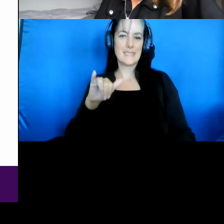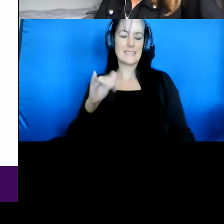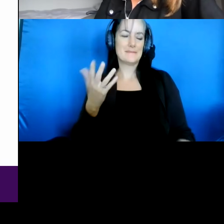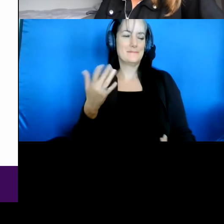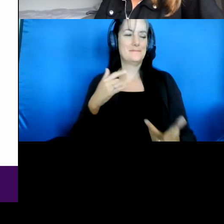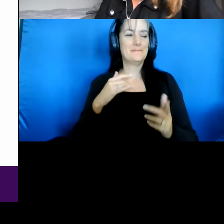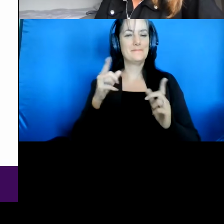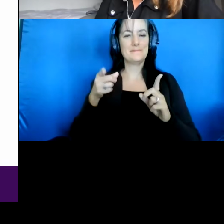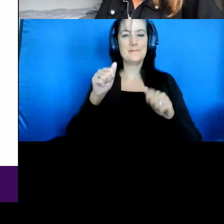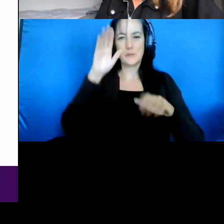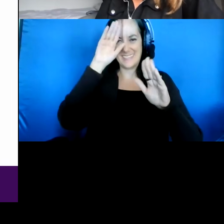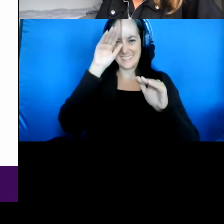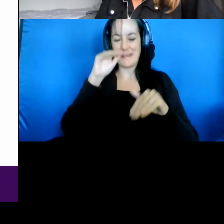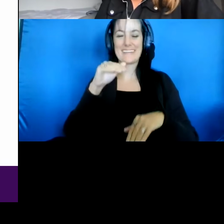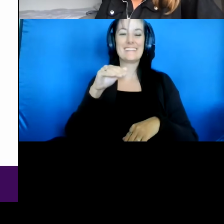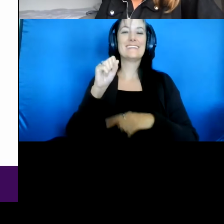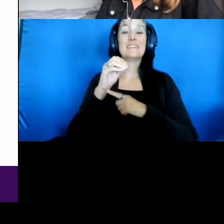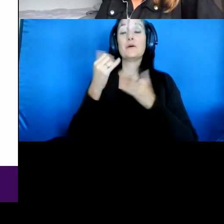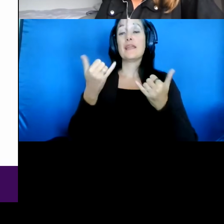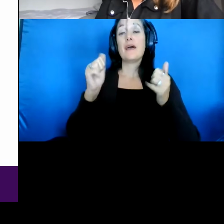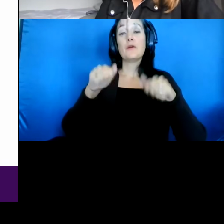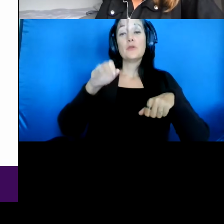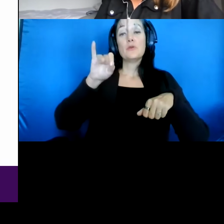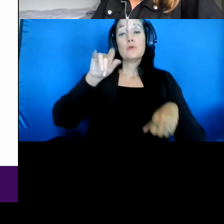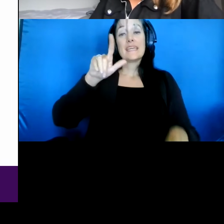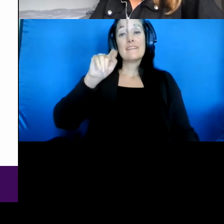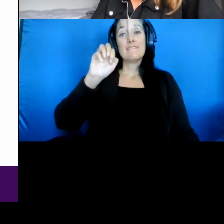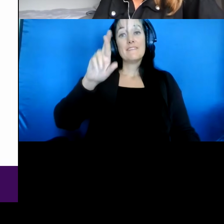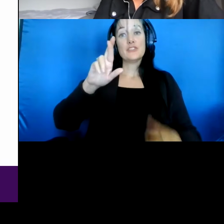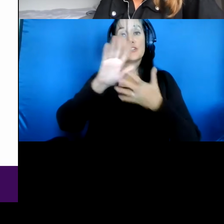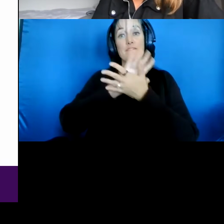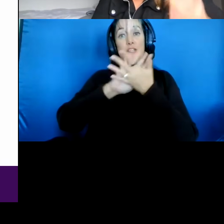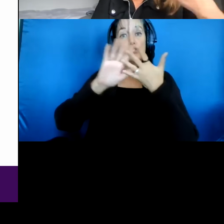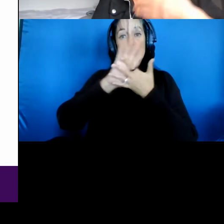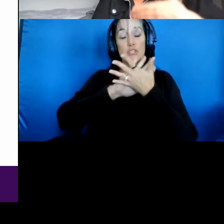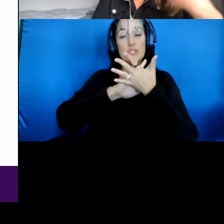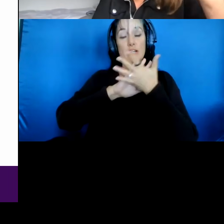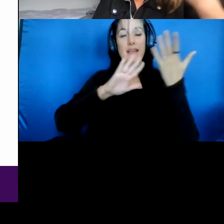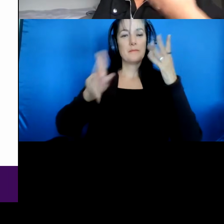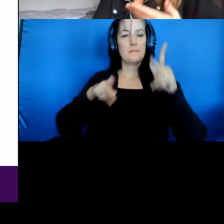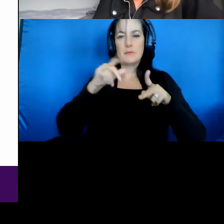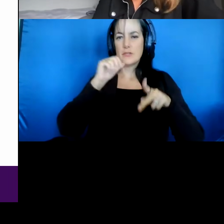filter these, so you do not have to go through and scroll and have to deal with that movement